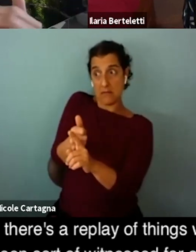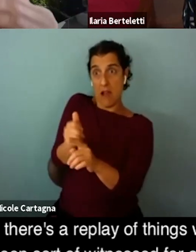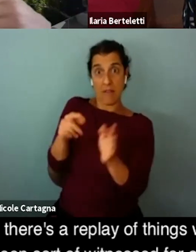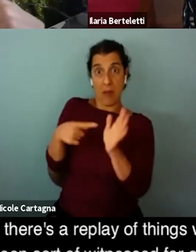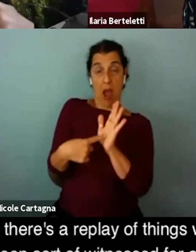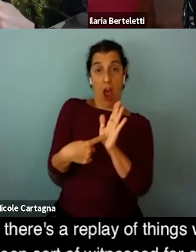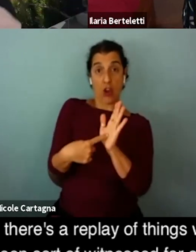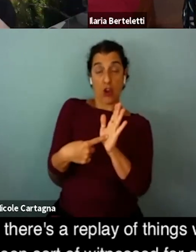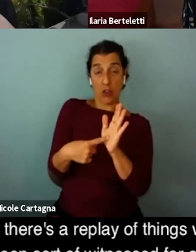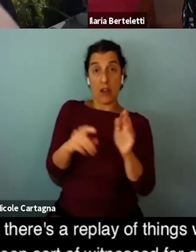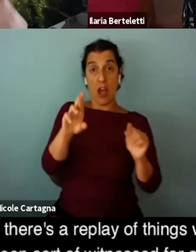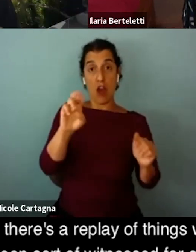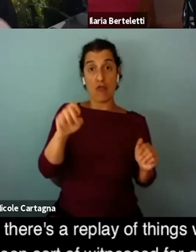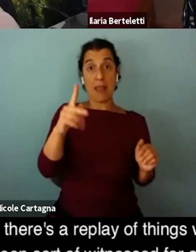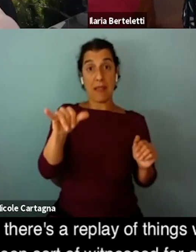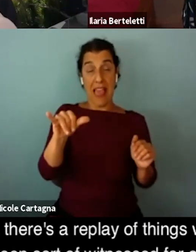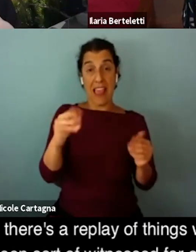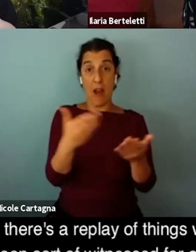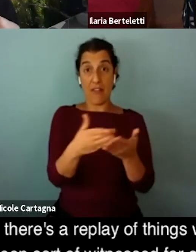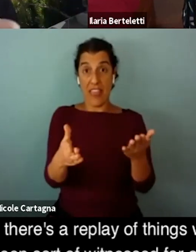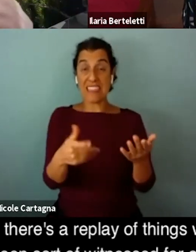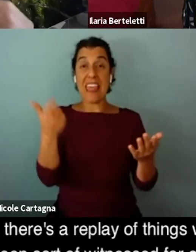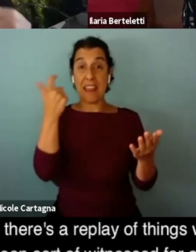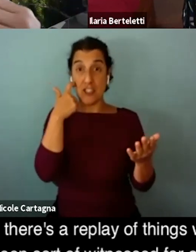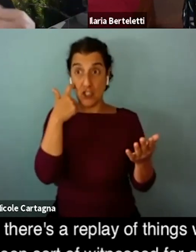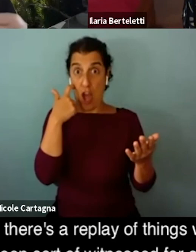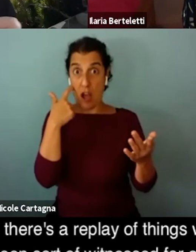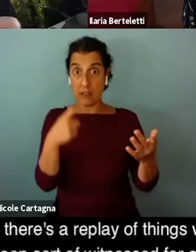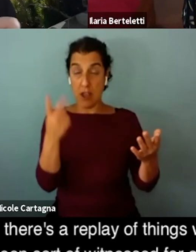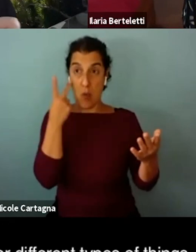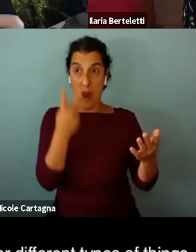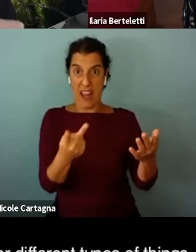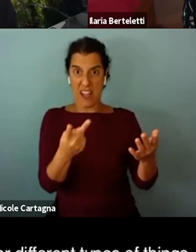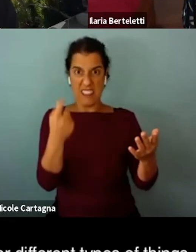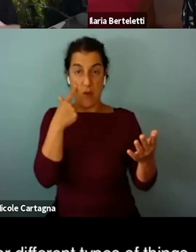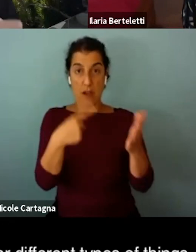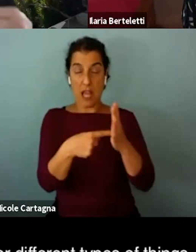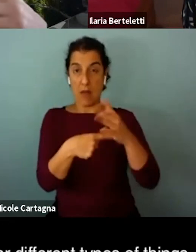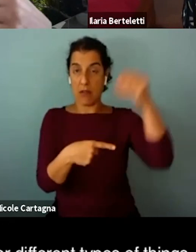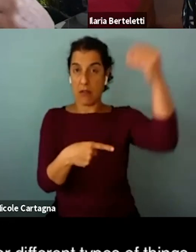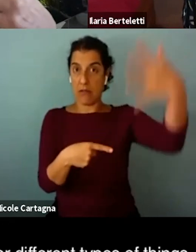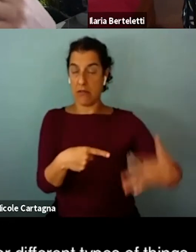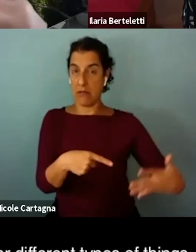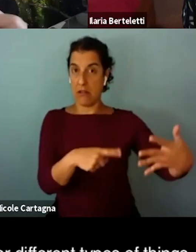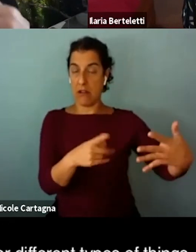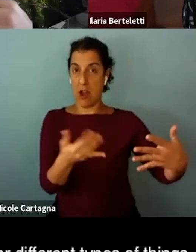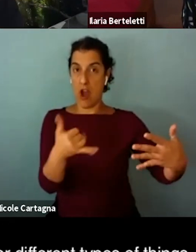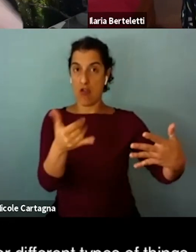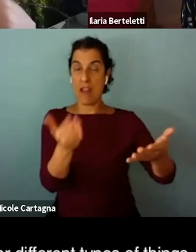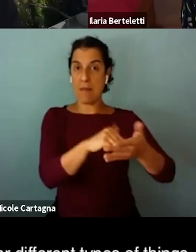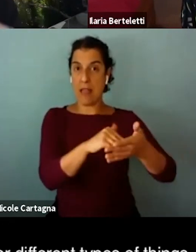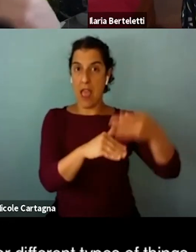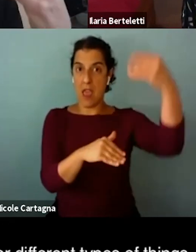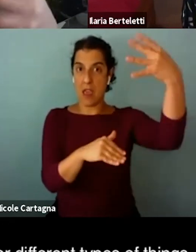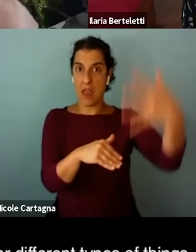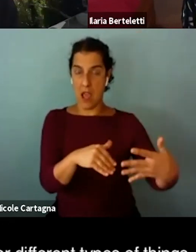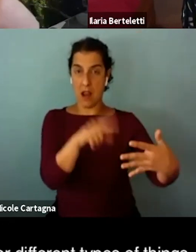a replay of things which have just been sort of witnessed for example and or particular goals or